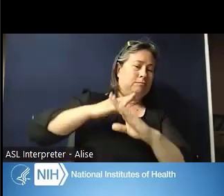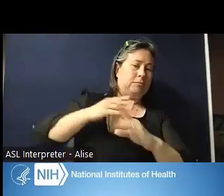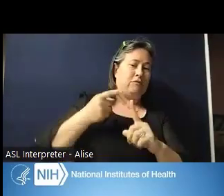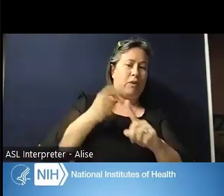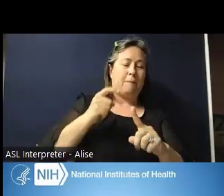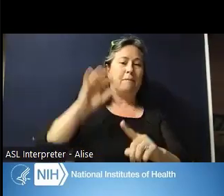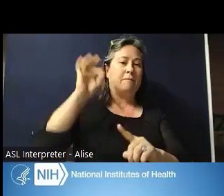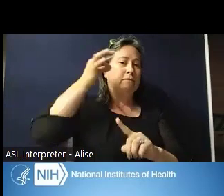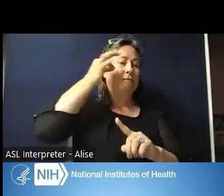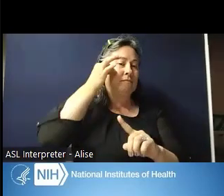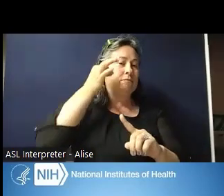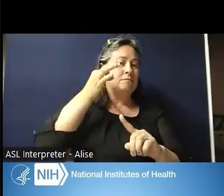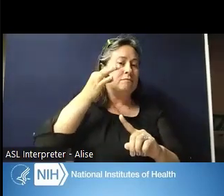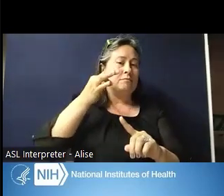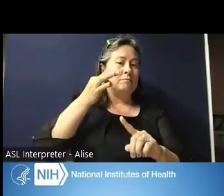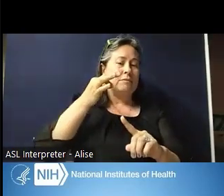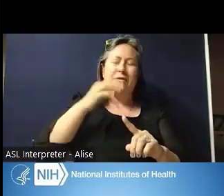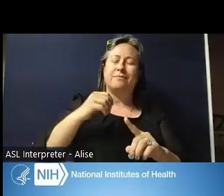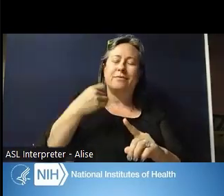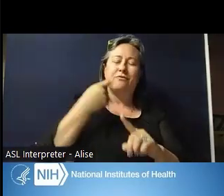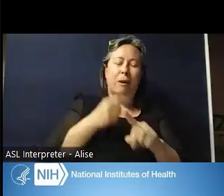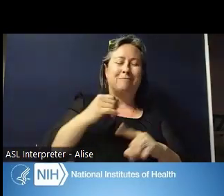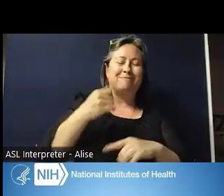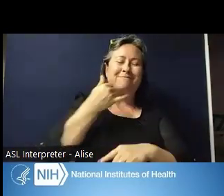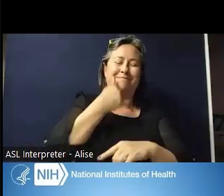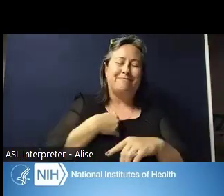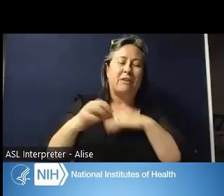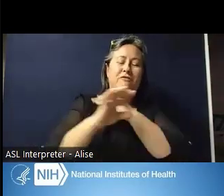As mentioned before, NSPM-33,